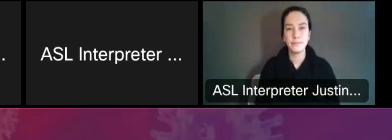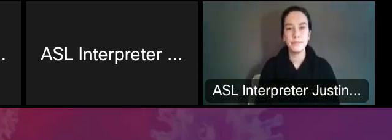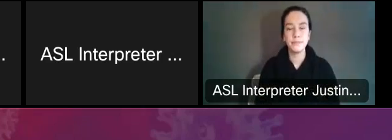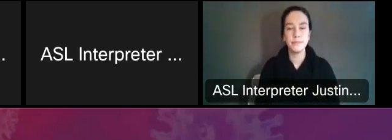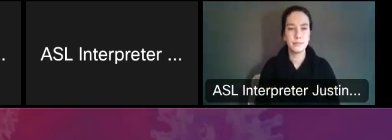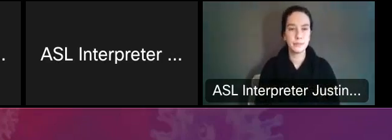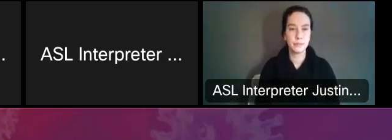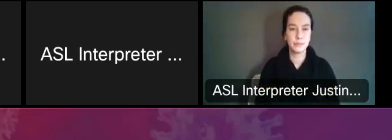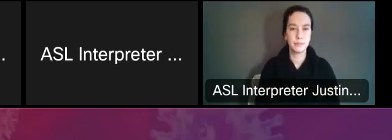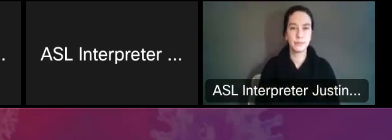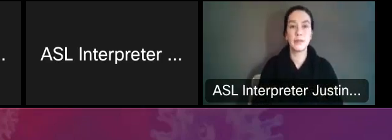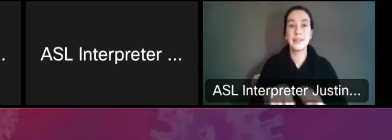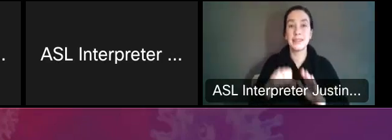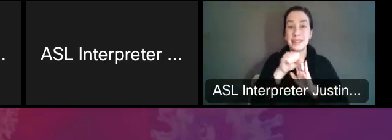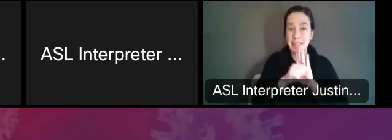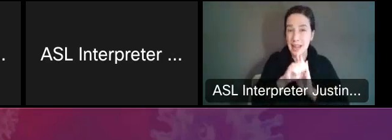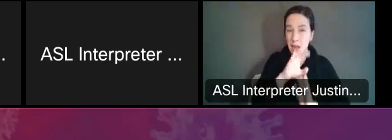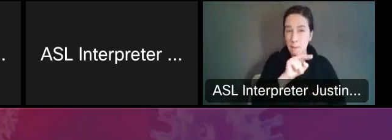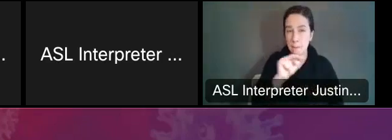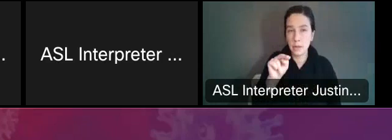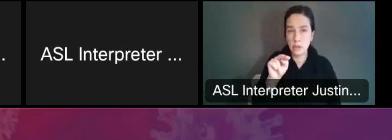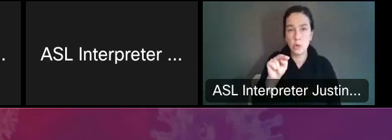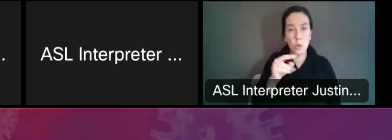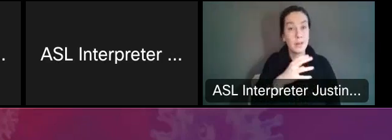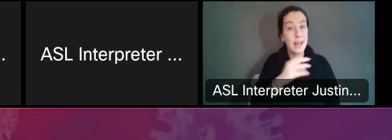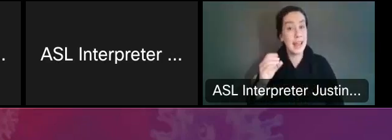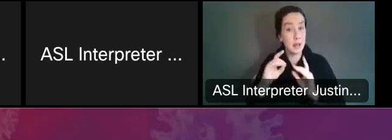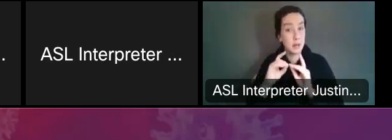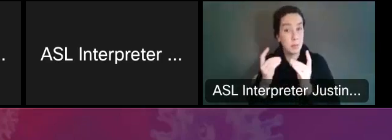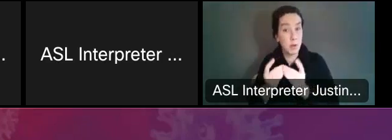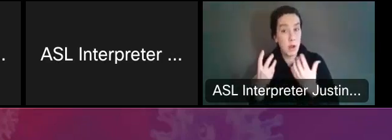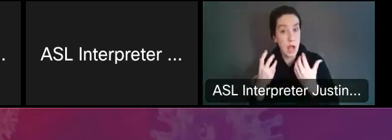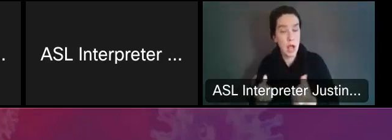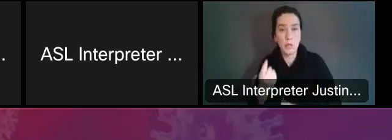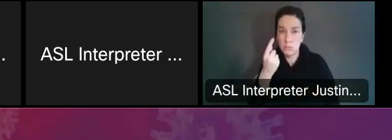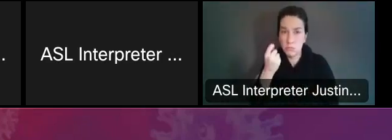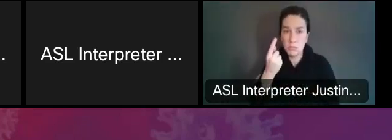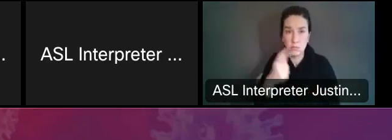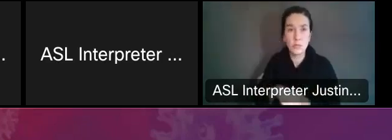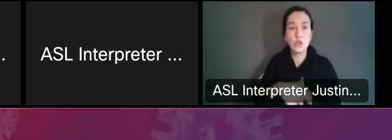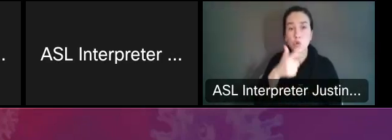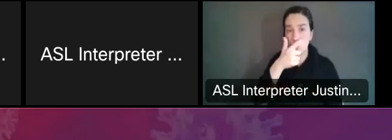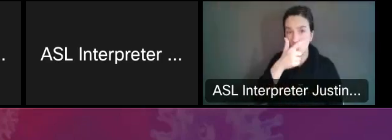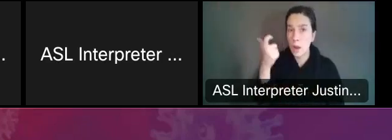in the department of health recognize that there is trauma and medical abuse that happens to our black indigenous